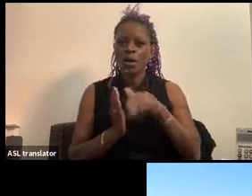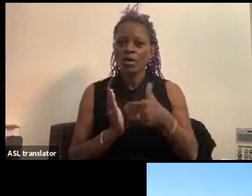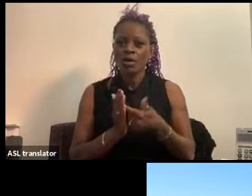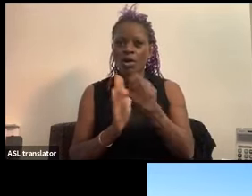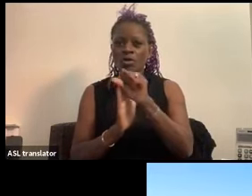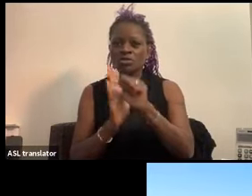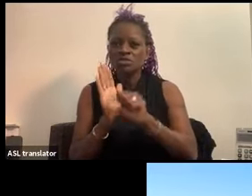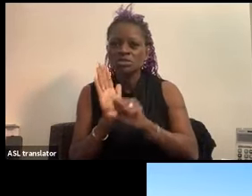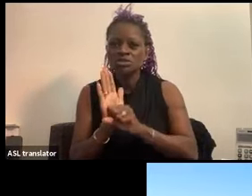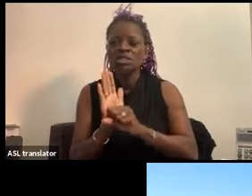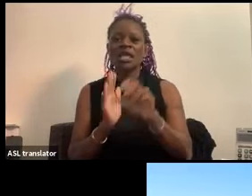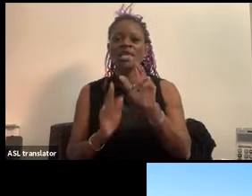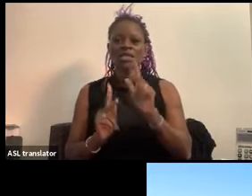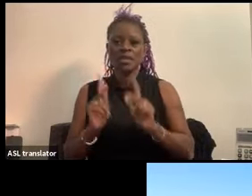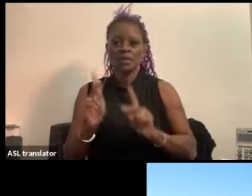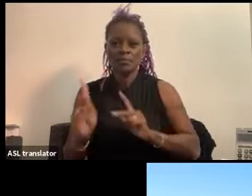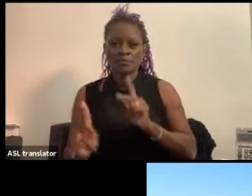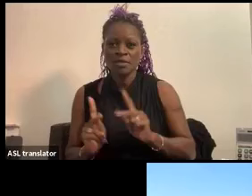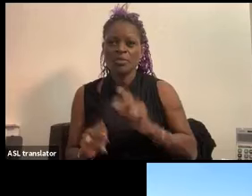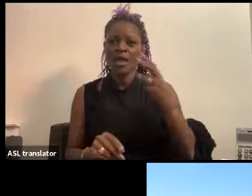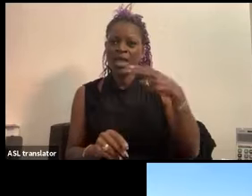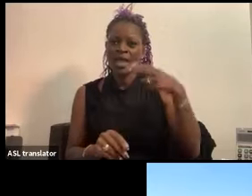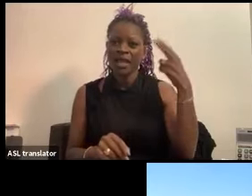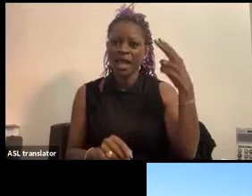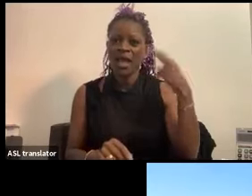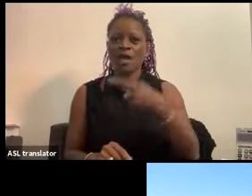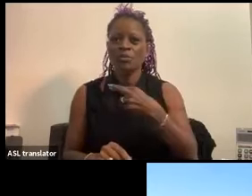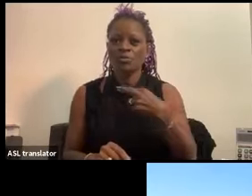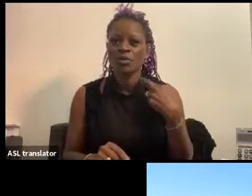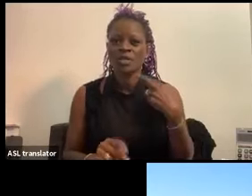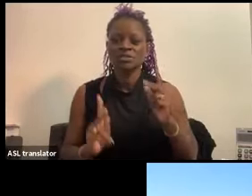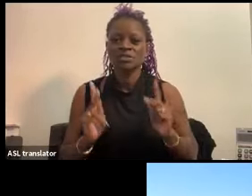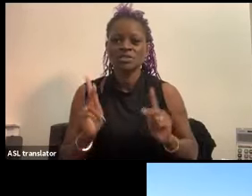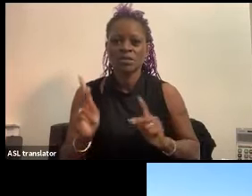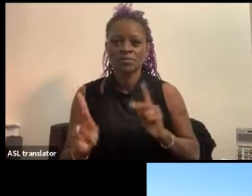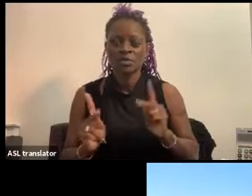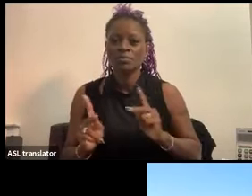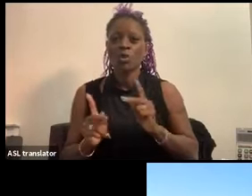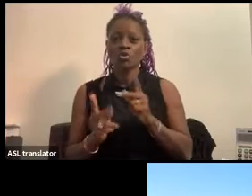health care and high risk congregate setting to either show full proof of